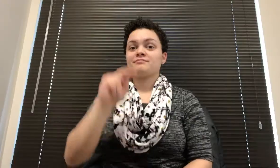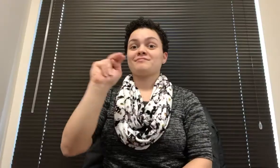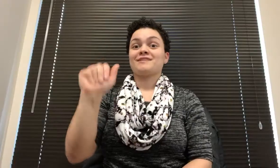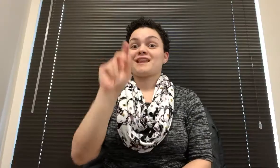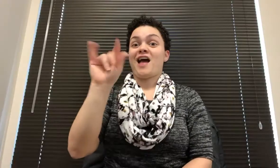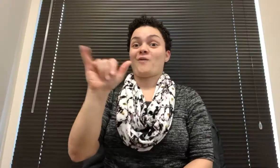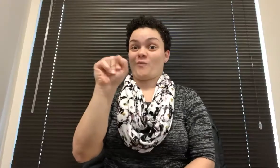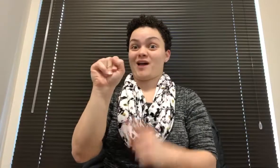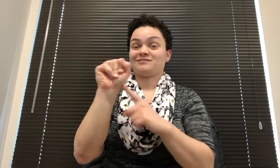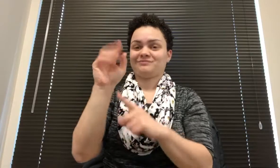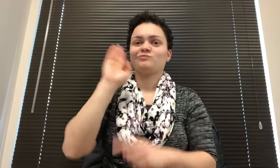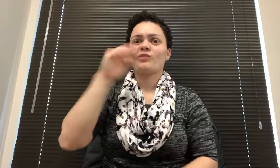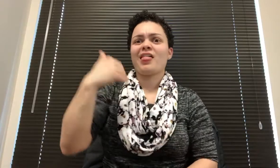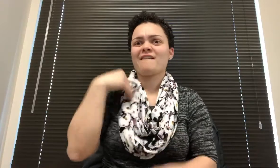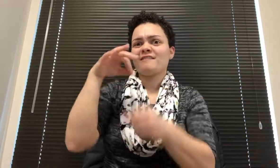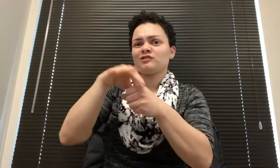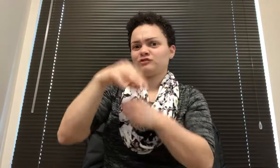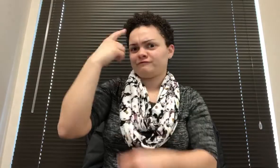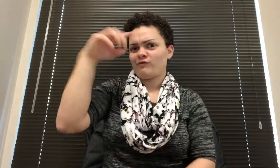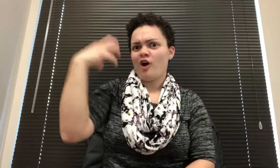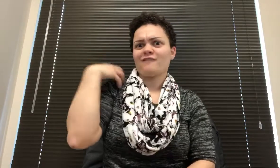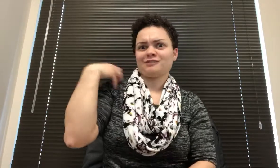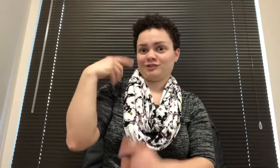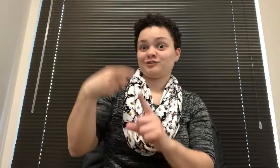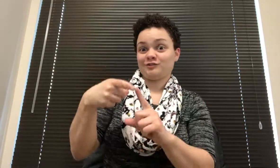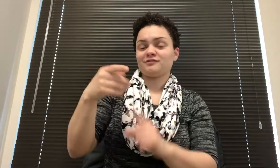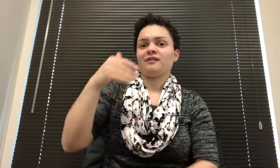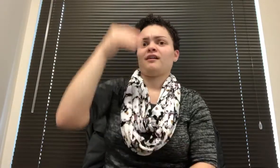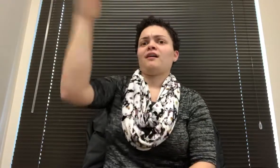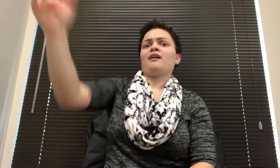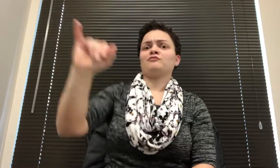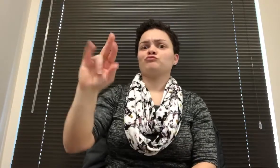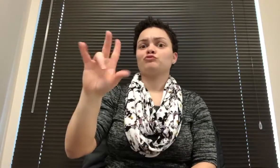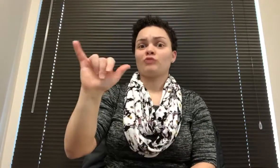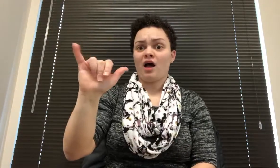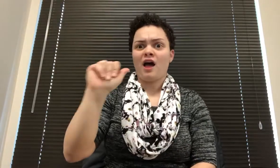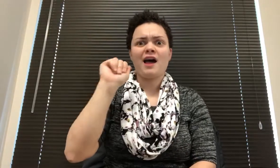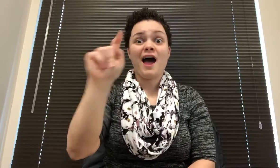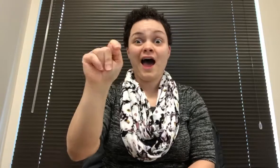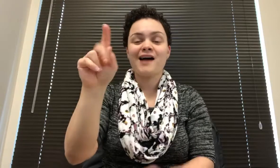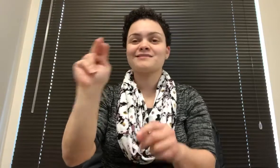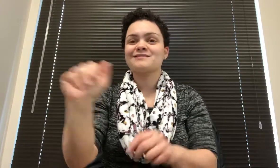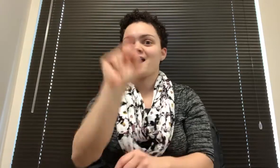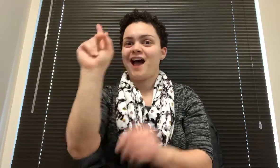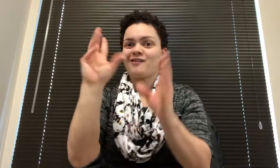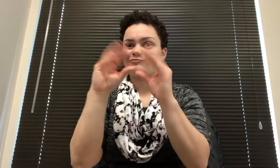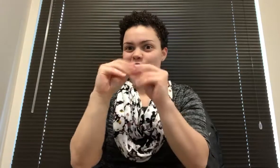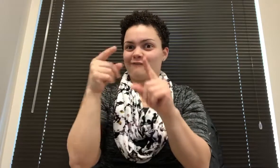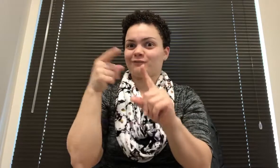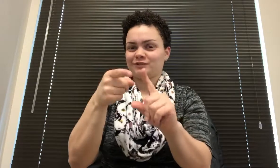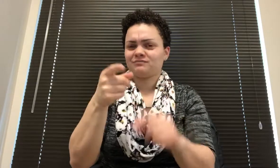NADYS will have elections for officers in July, during the NAD conference.